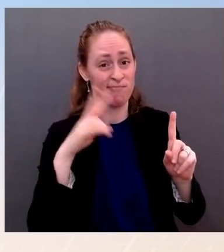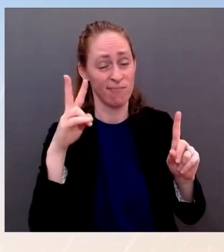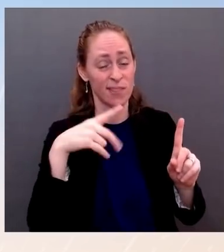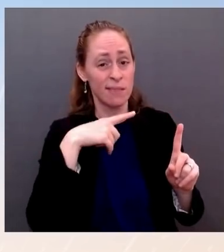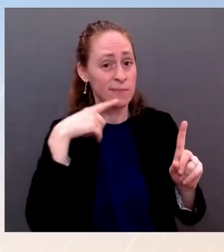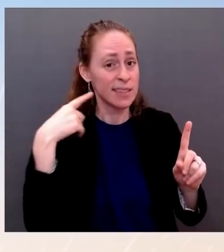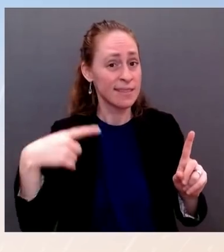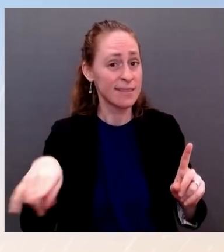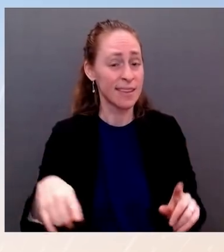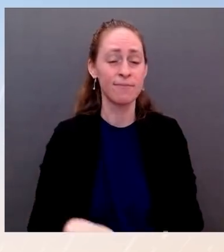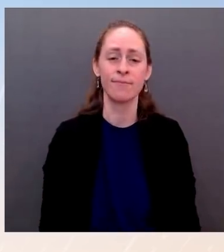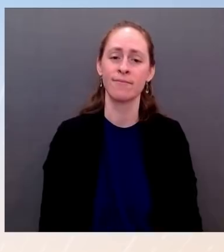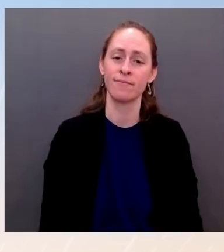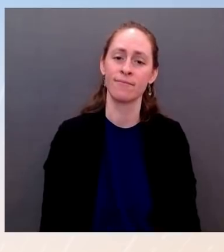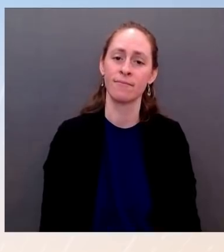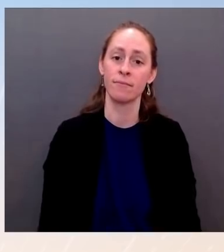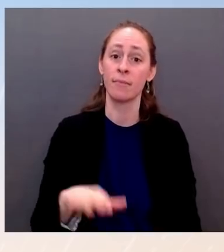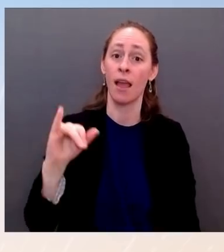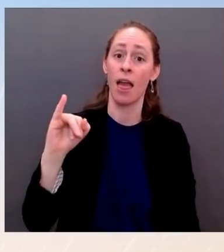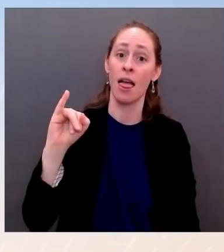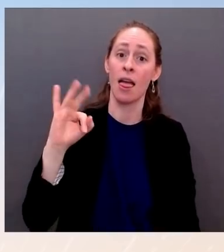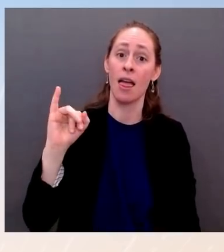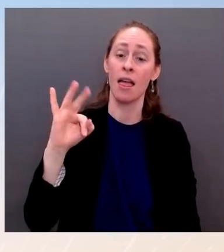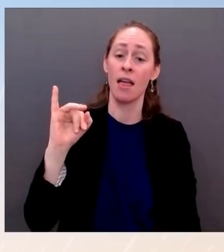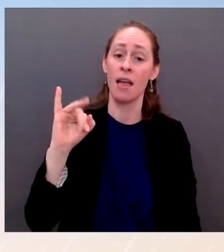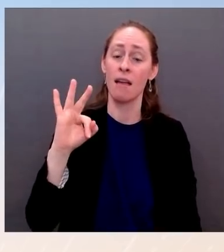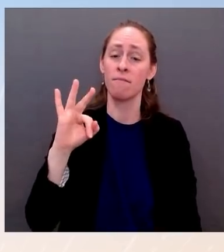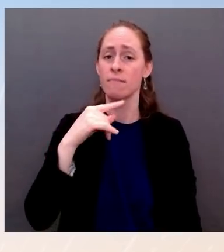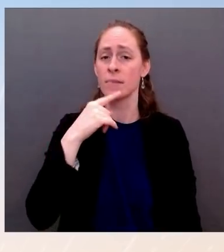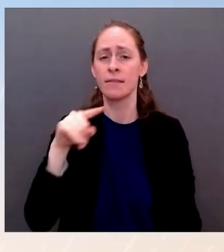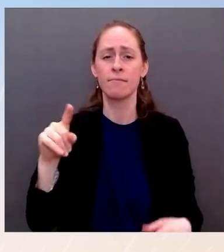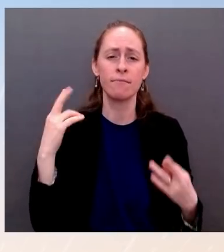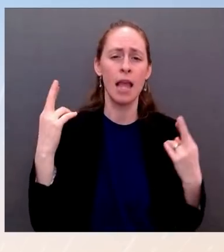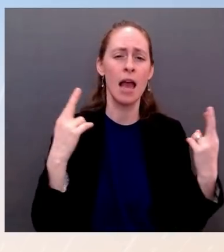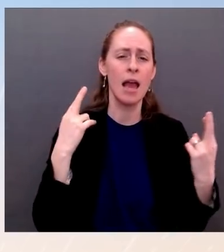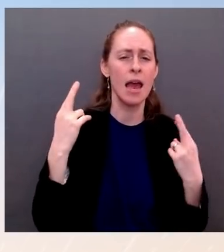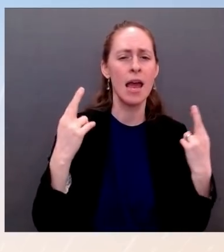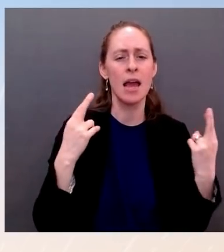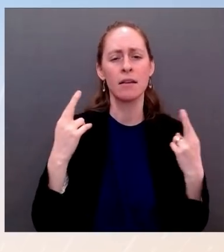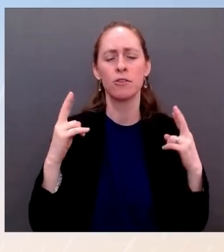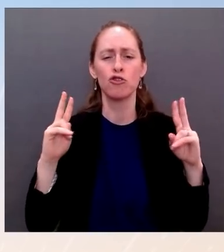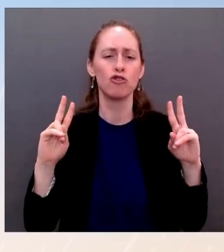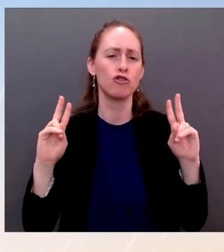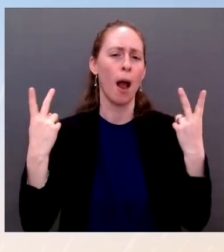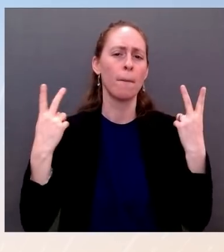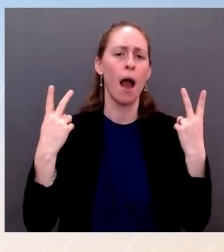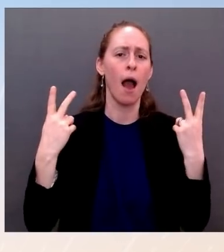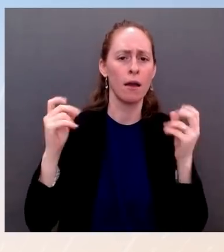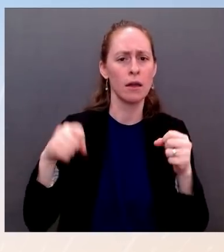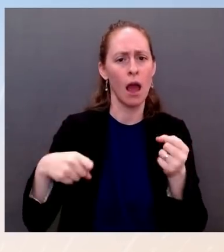it should pursue that diplomatic outcome. We are prepared to do that. We have put concrete proposals on the table.